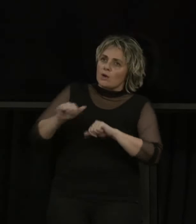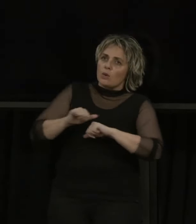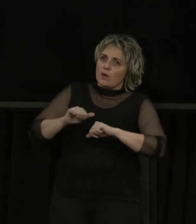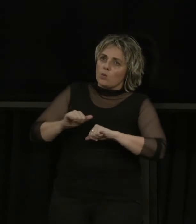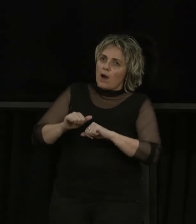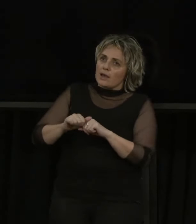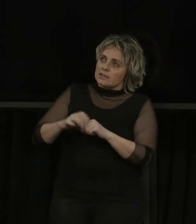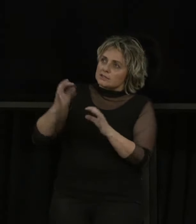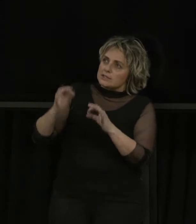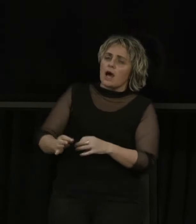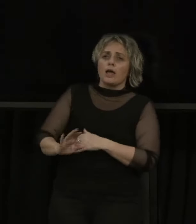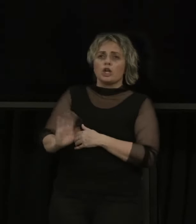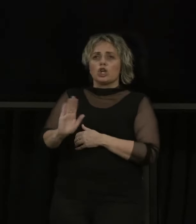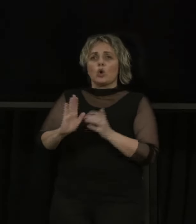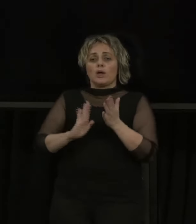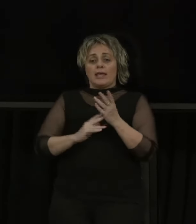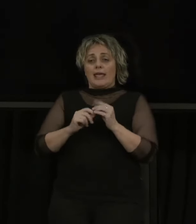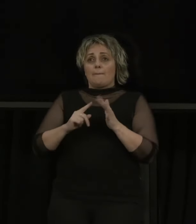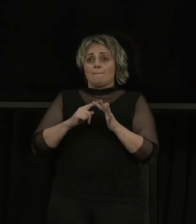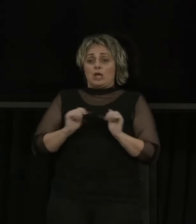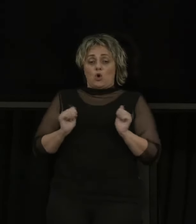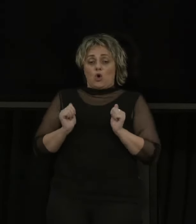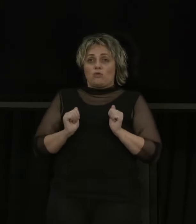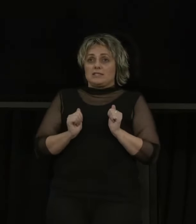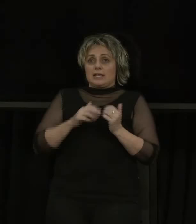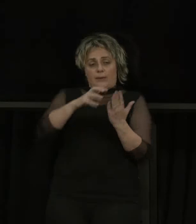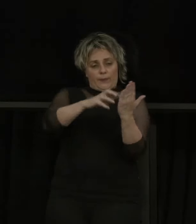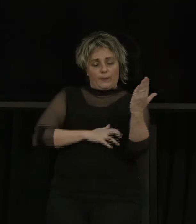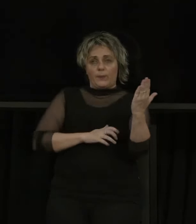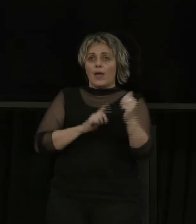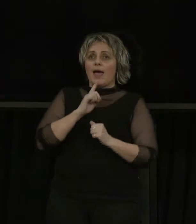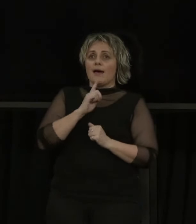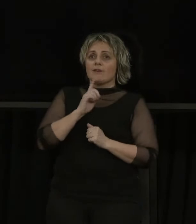So business leaders and directors will have to wait for